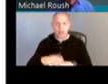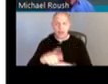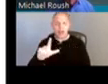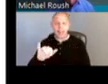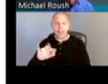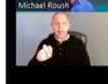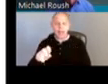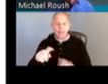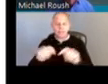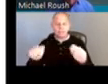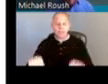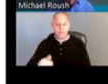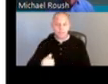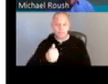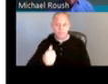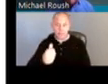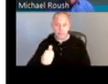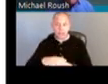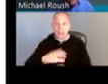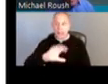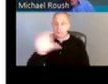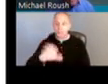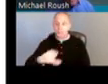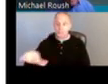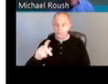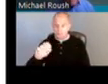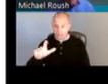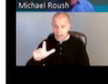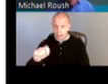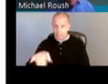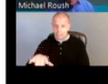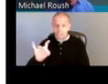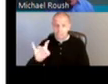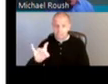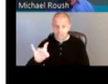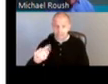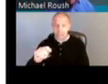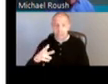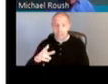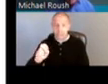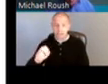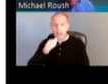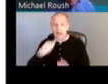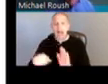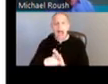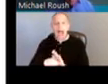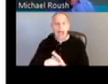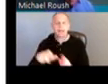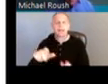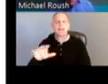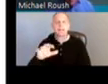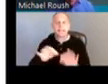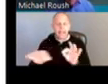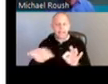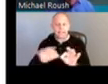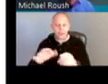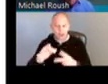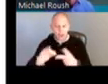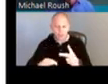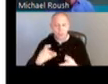button on the Zoom panel to find the hide captions option or adjust caption size under